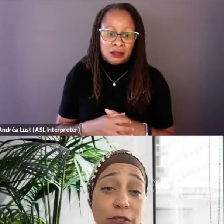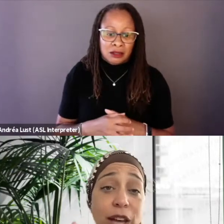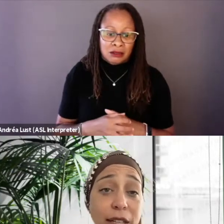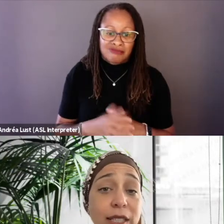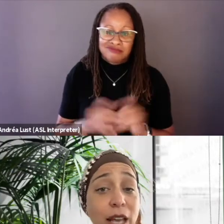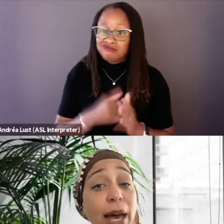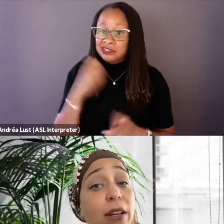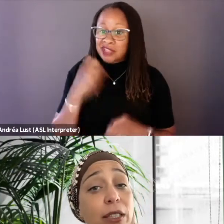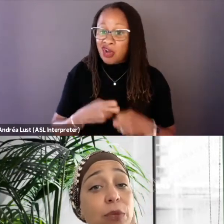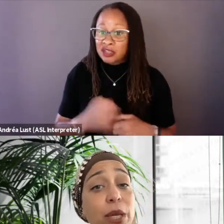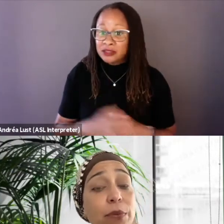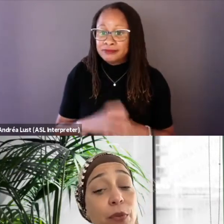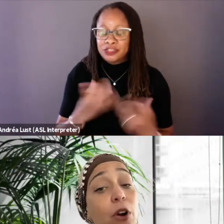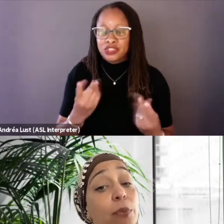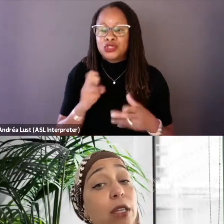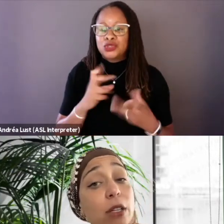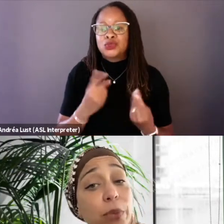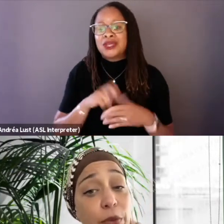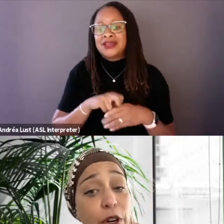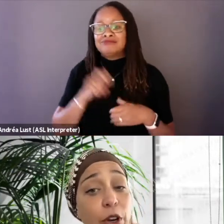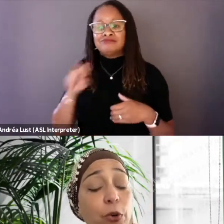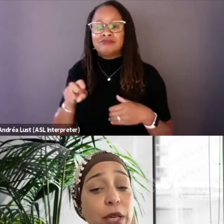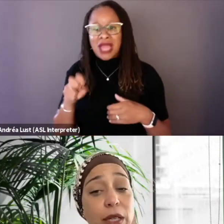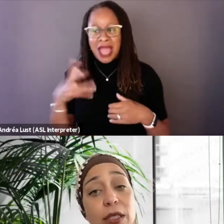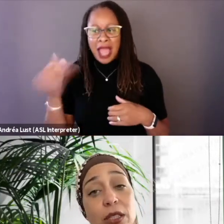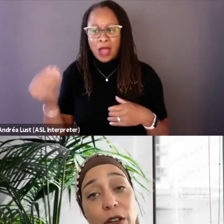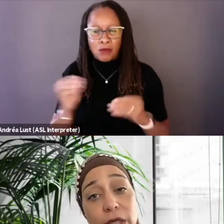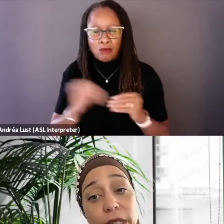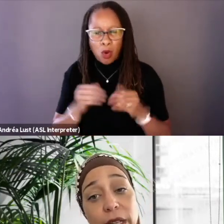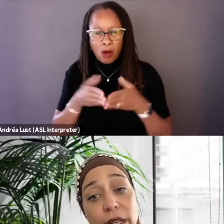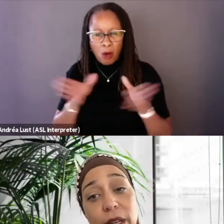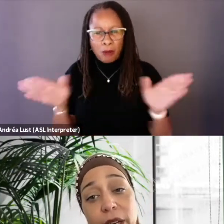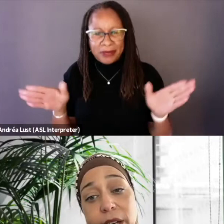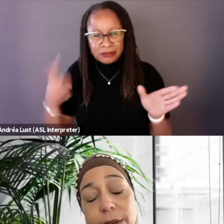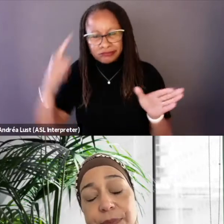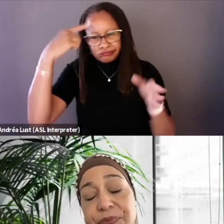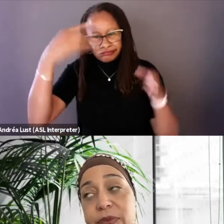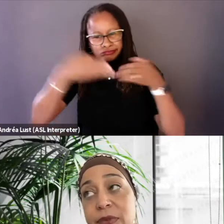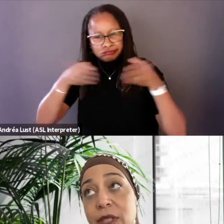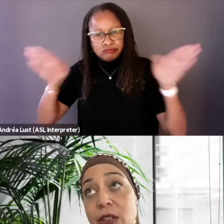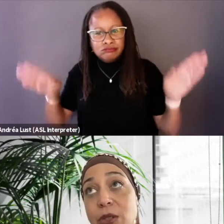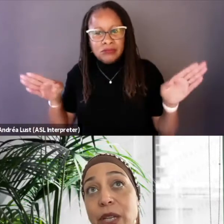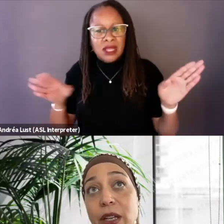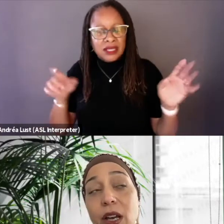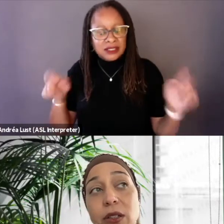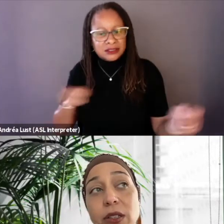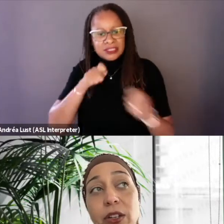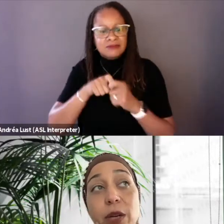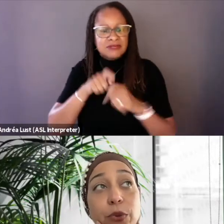You've got to step out a little bit more be a little bit more open and certainly, you know, depending on your upbringing